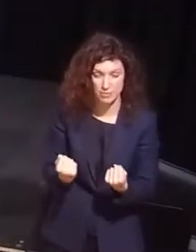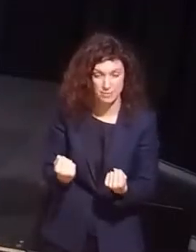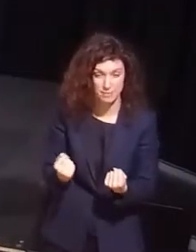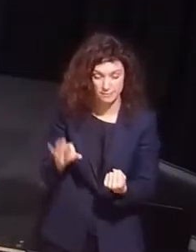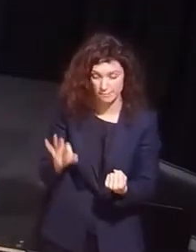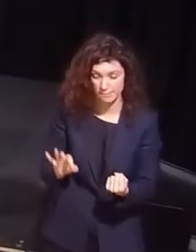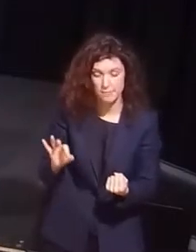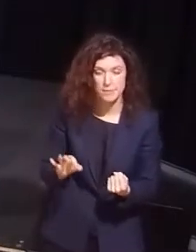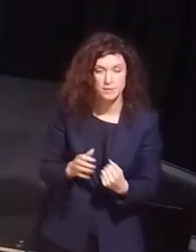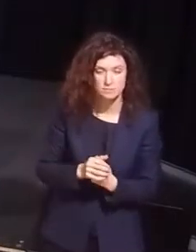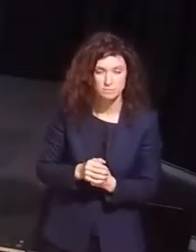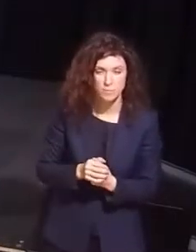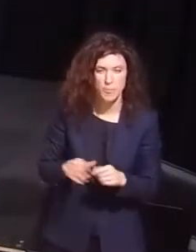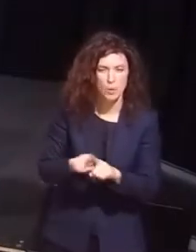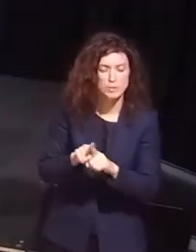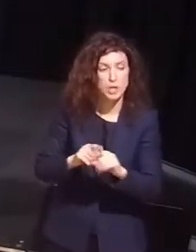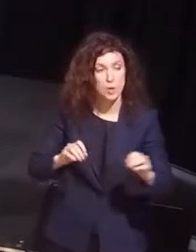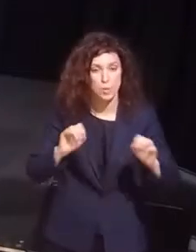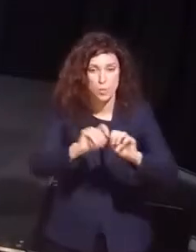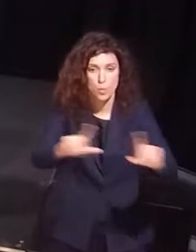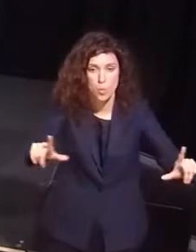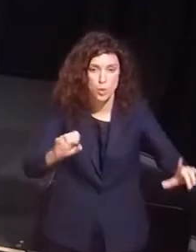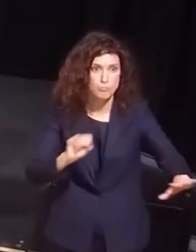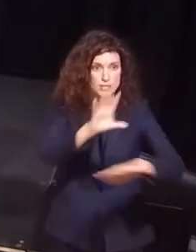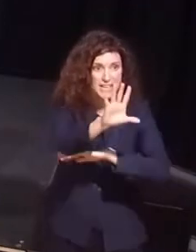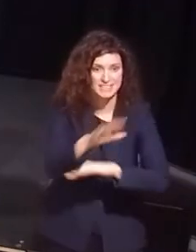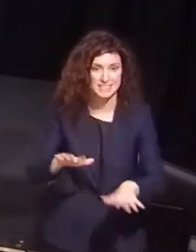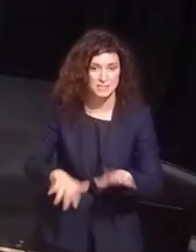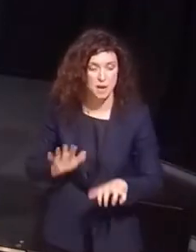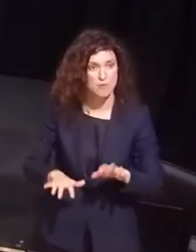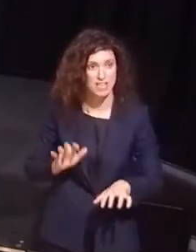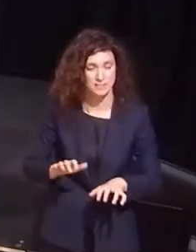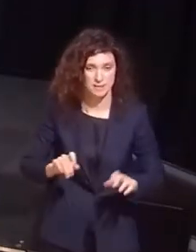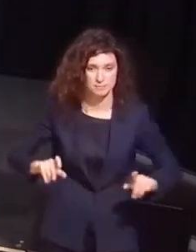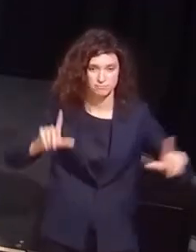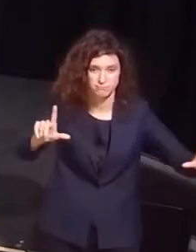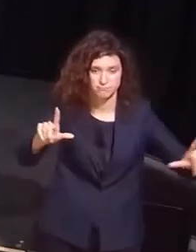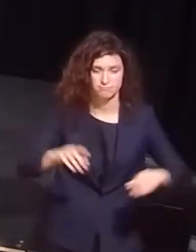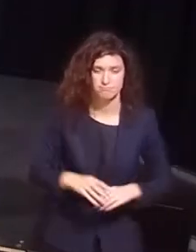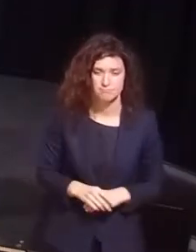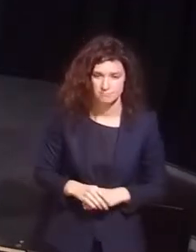and reportedly a wall projected typewriter. Zambette would later be absorbed by Possum.